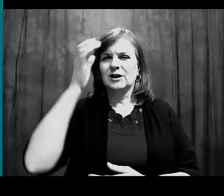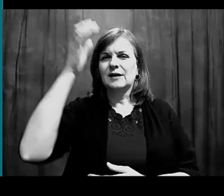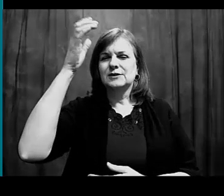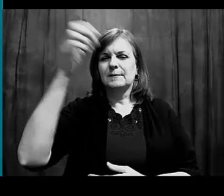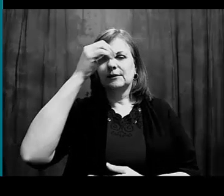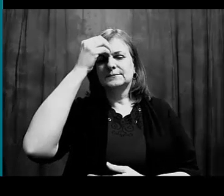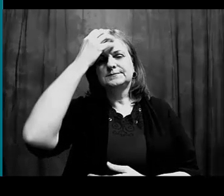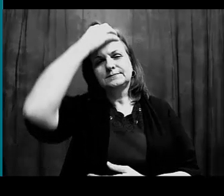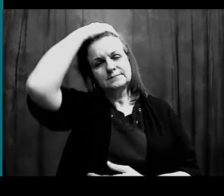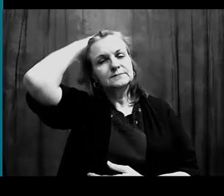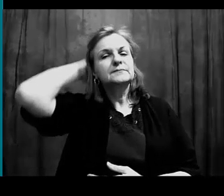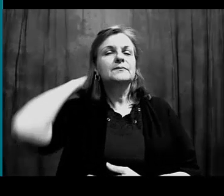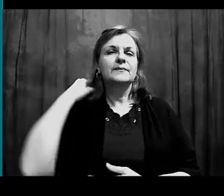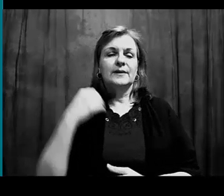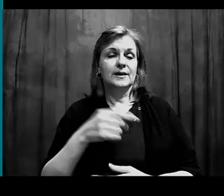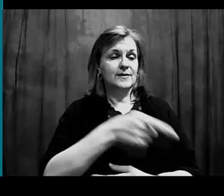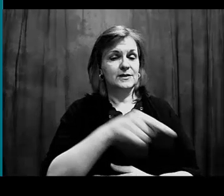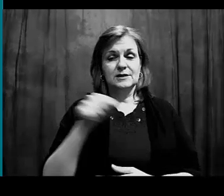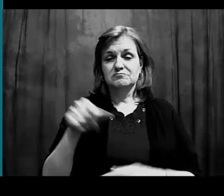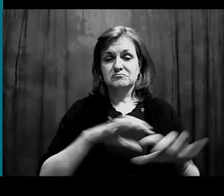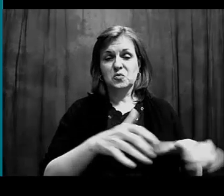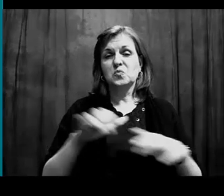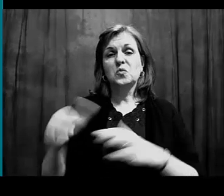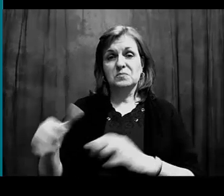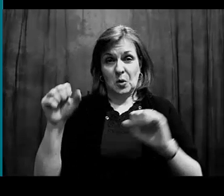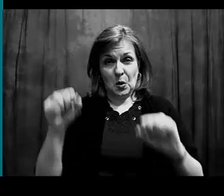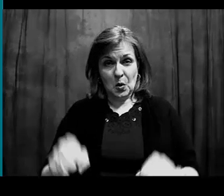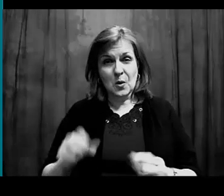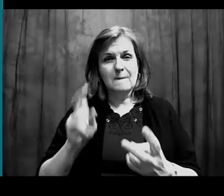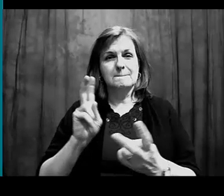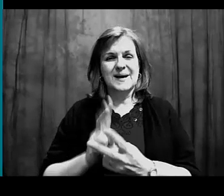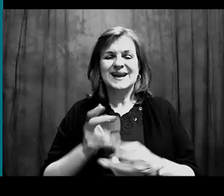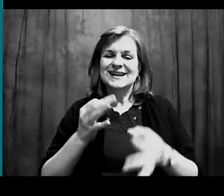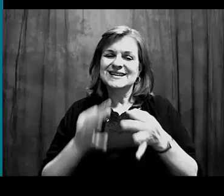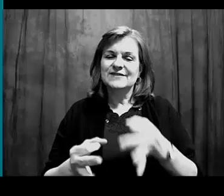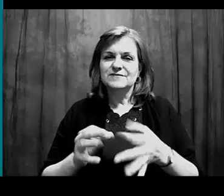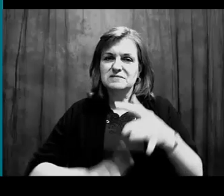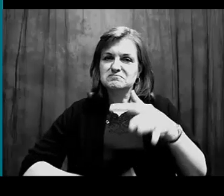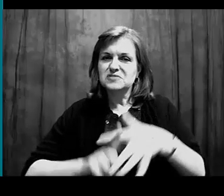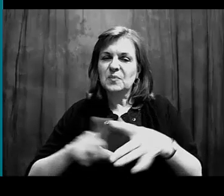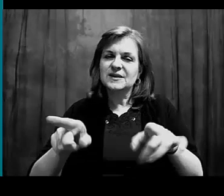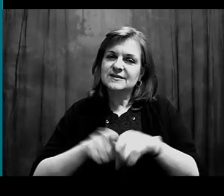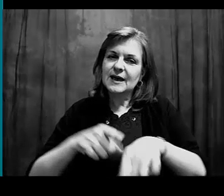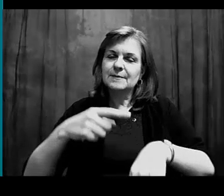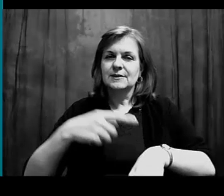this is a weird one because these species could mate